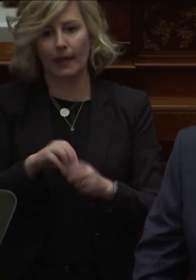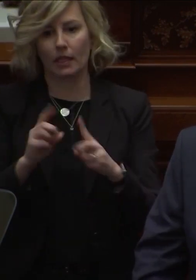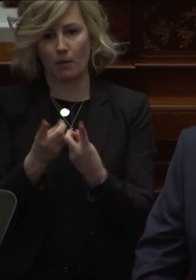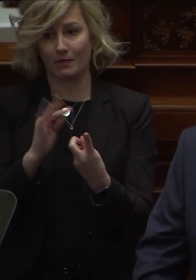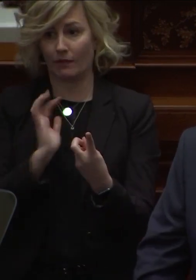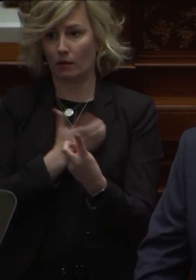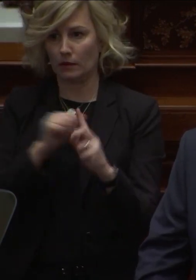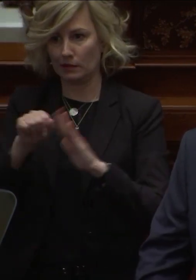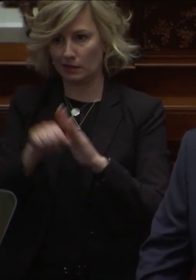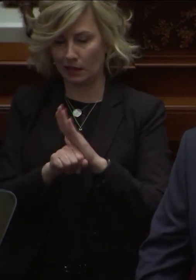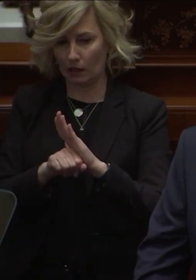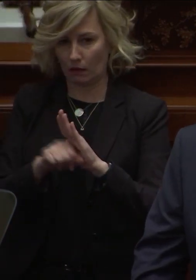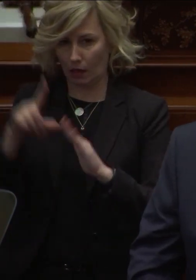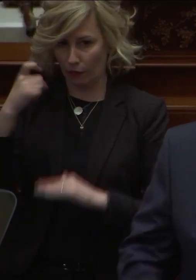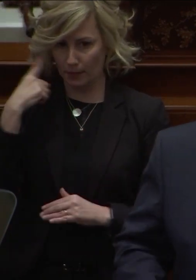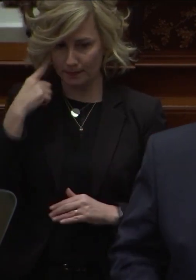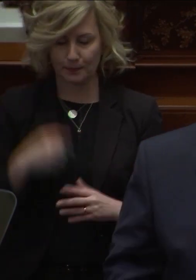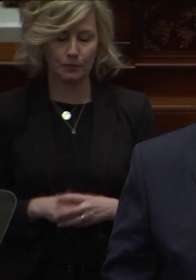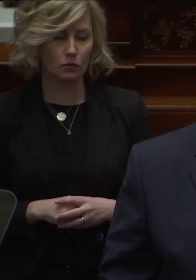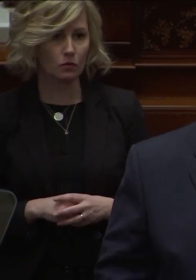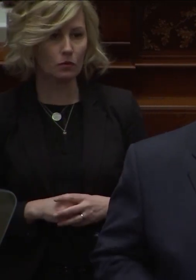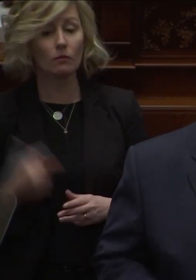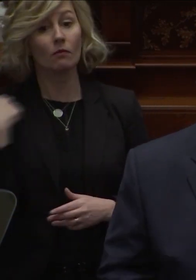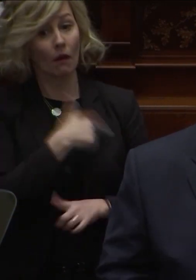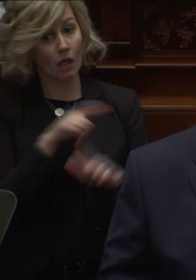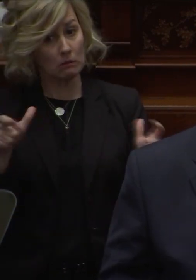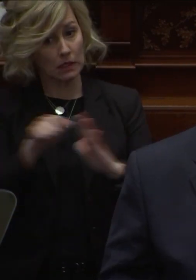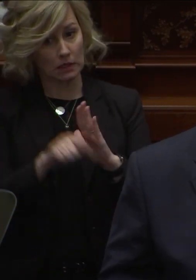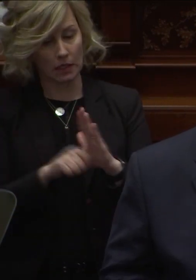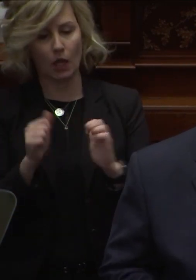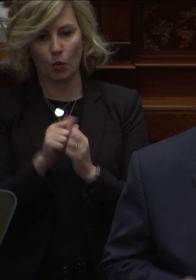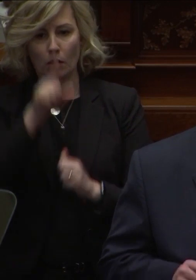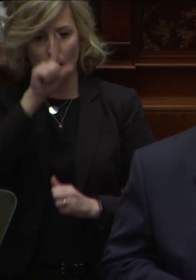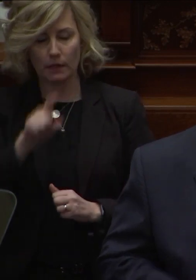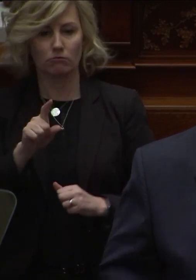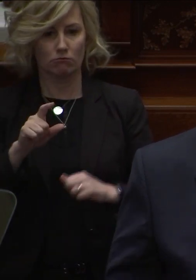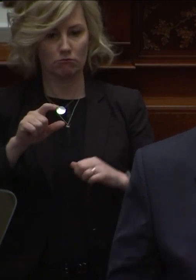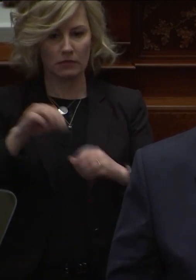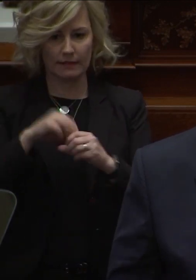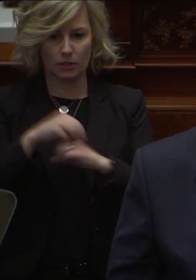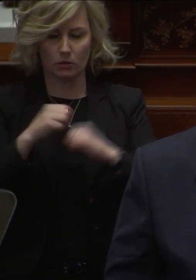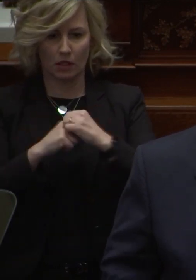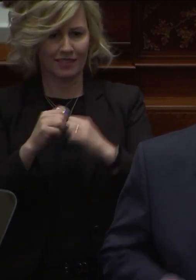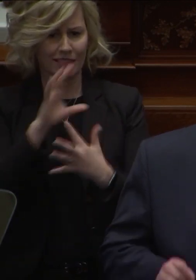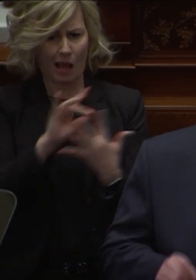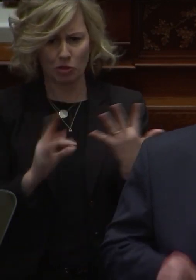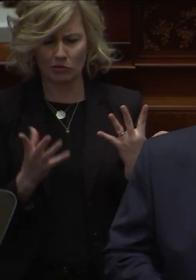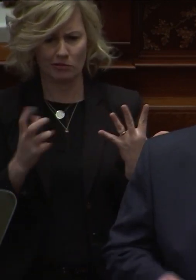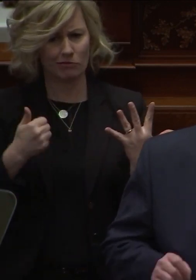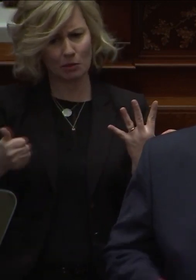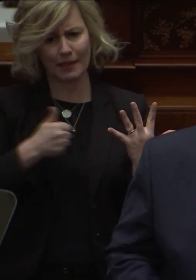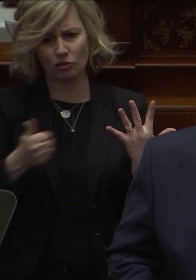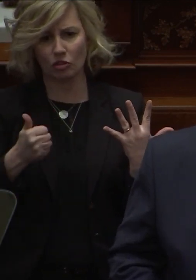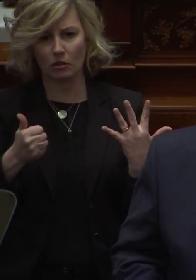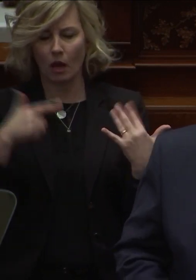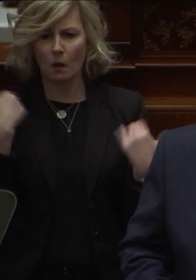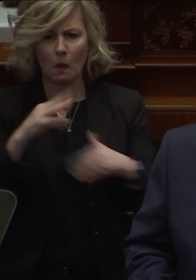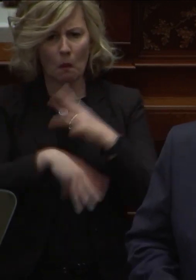WITH NEW INVESTMENTS AND BY REPRIORITIZING DOLLARS WITHIN THE DEPARTMENTS OF OUR STATE GOVERNMENT. WE ARE A BIG STATE WITH REAL INFRASTRUCTURE AND